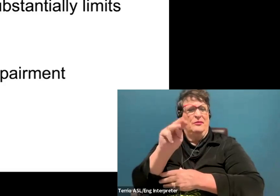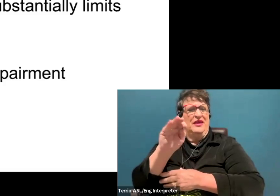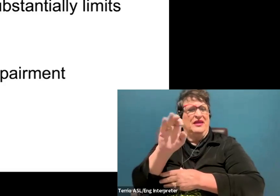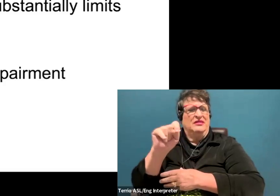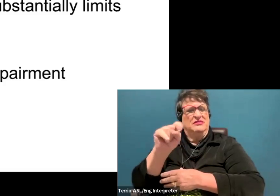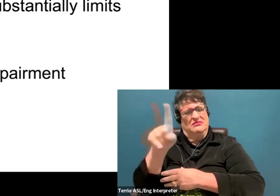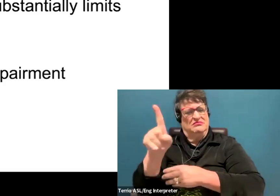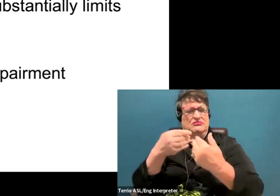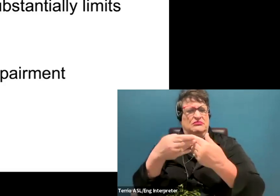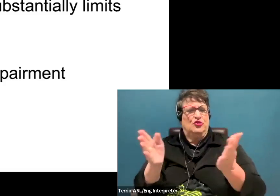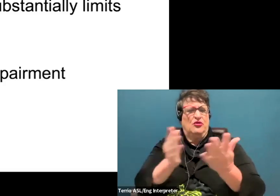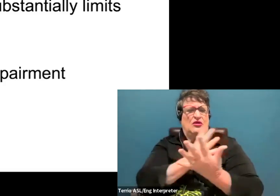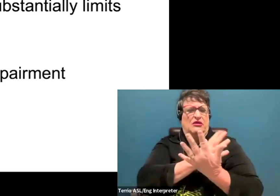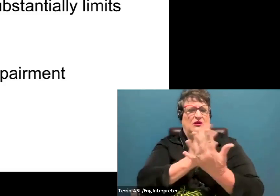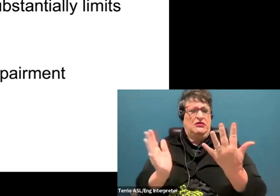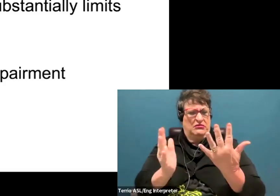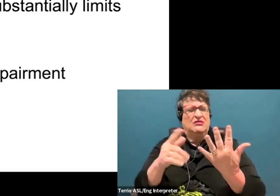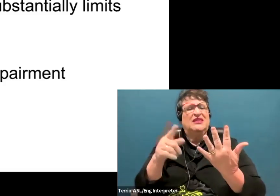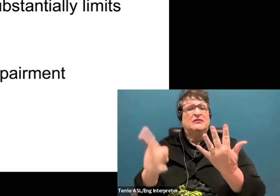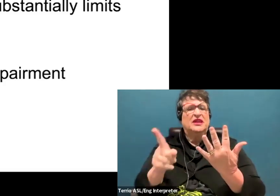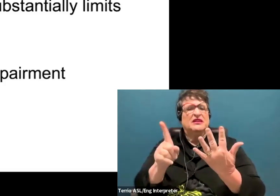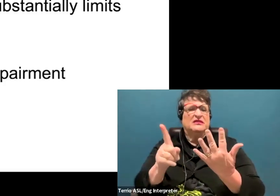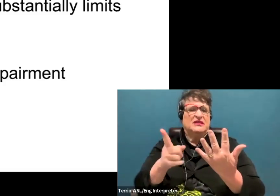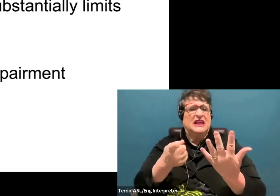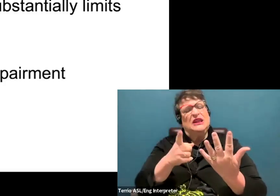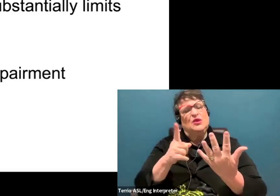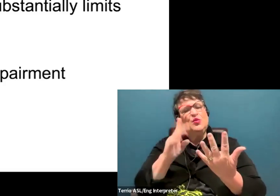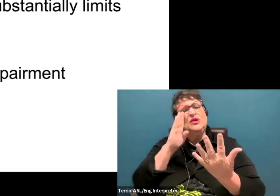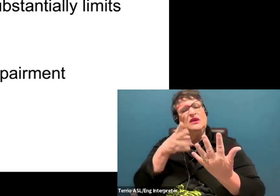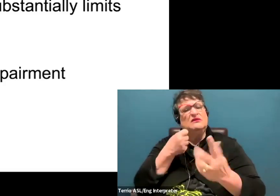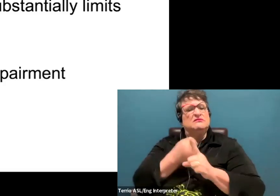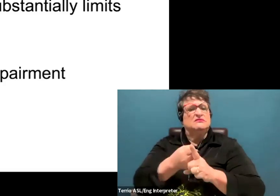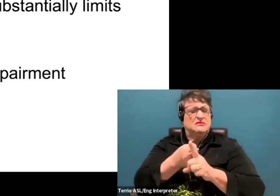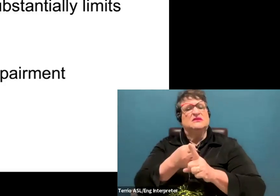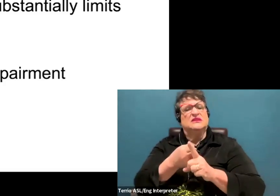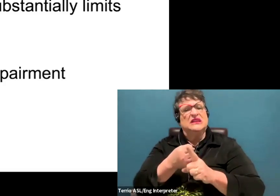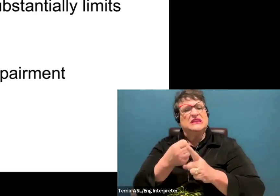substantially limits one or more major life activities. Next slide, please.